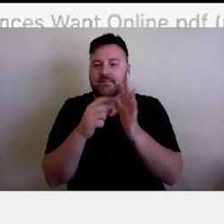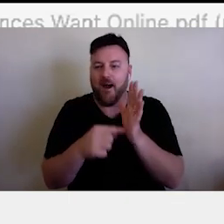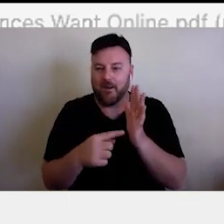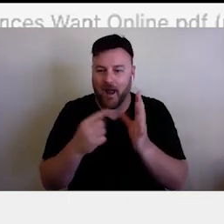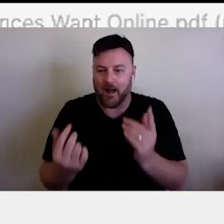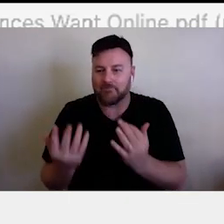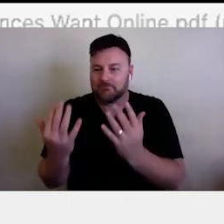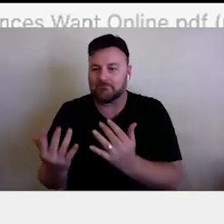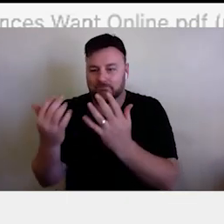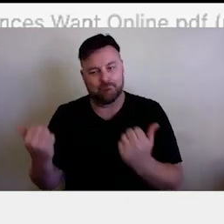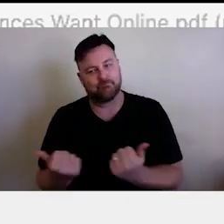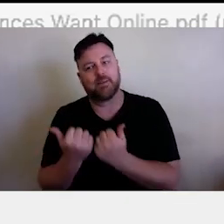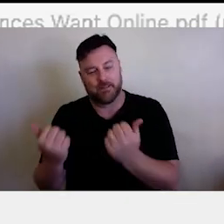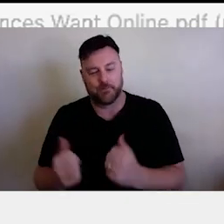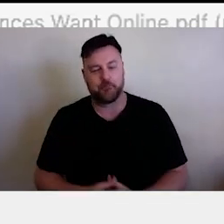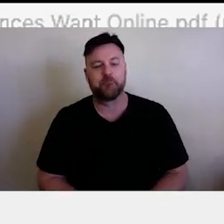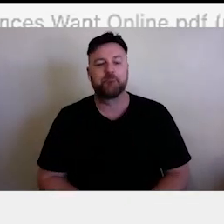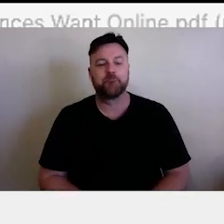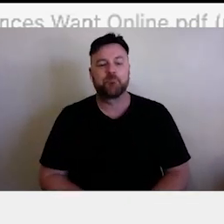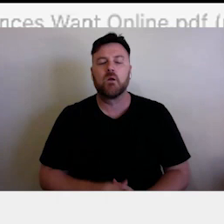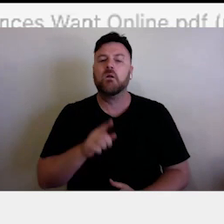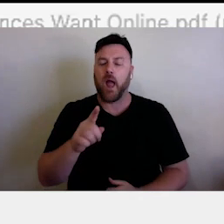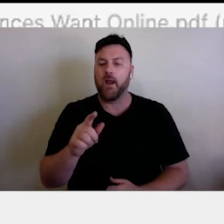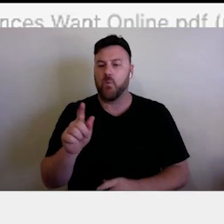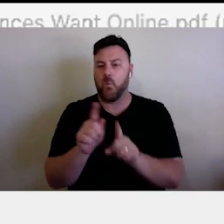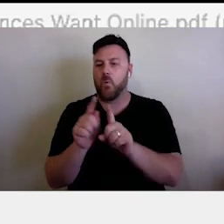little bit more about you and where you're at in terms of sharing